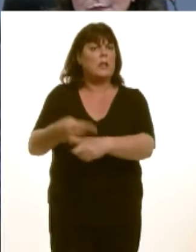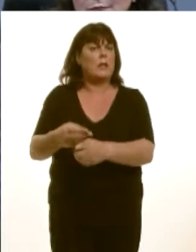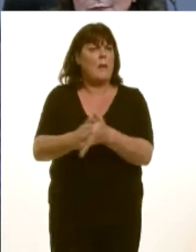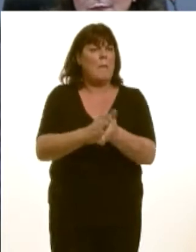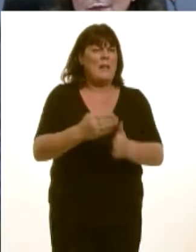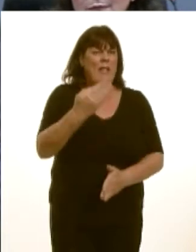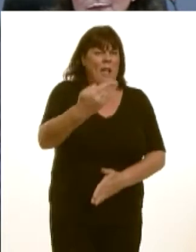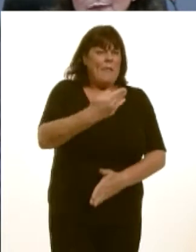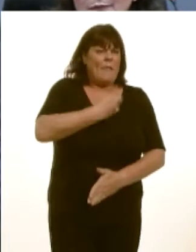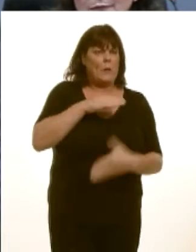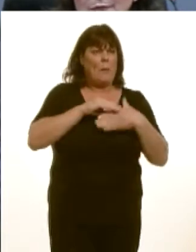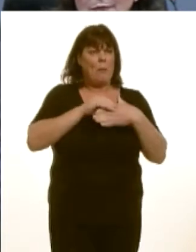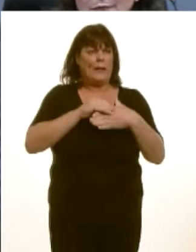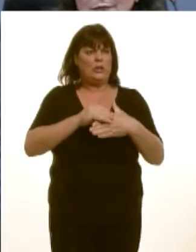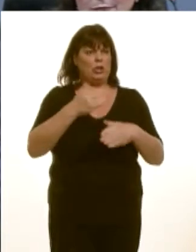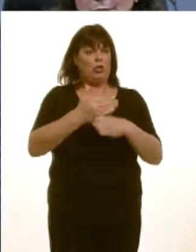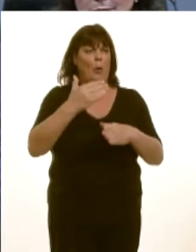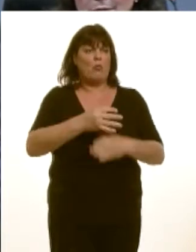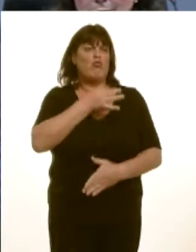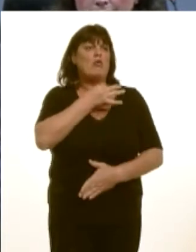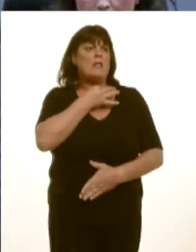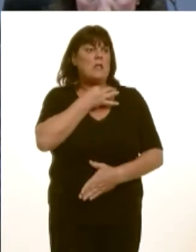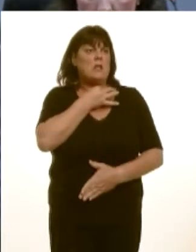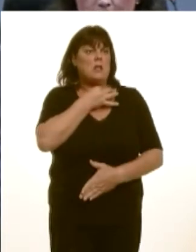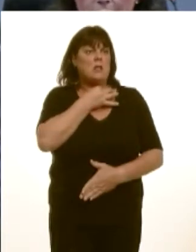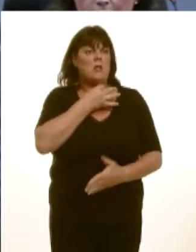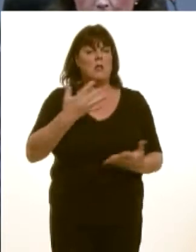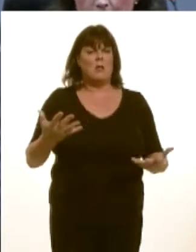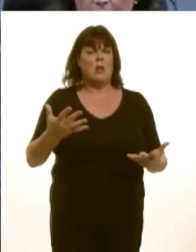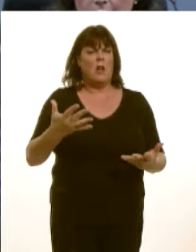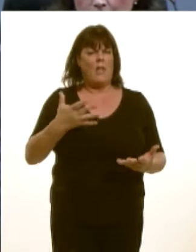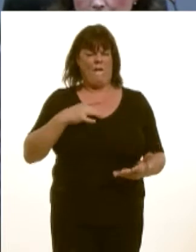Surely, that reeks of shambles at the heart of the Government in dealing with the finances.